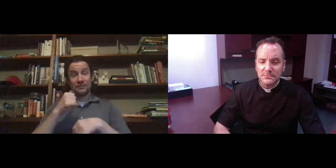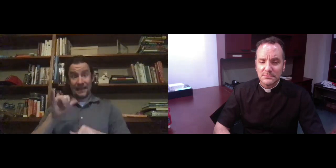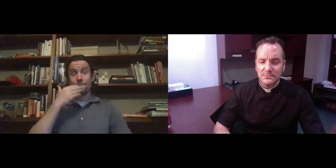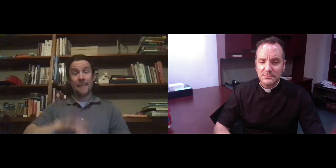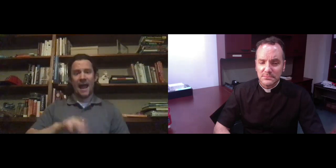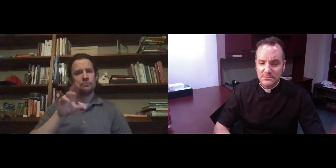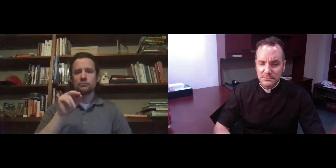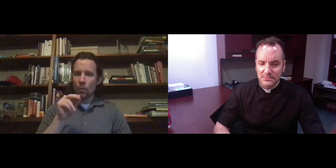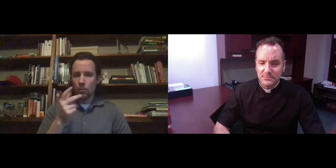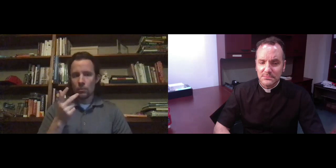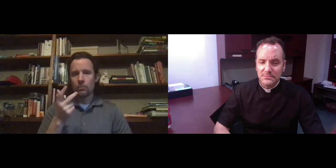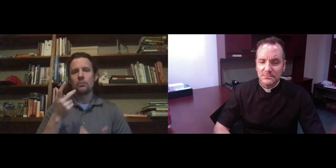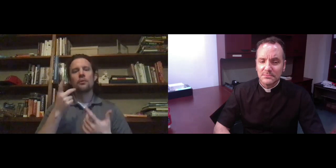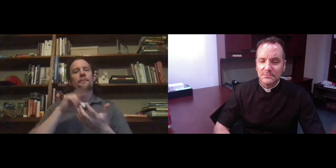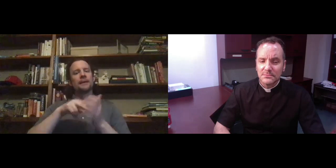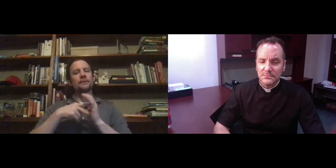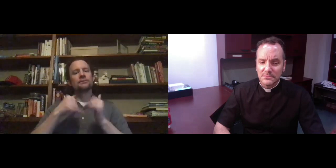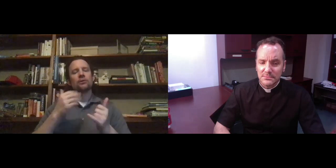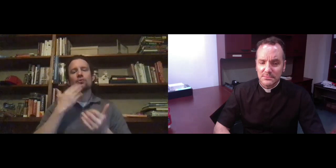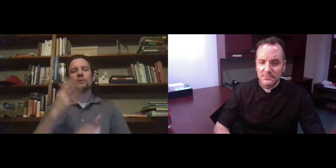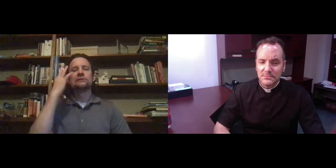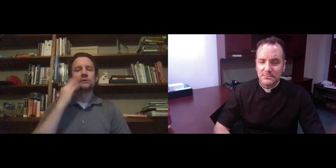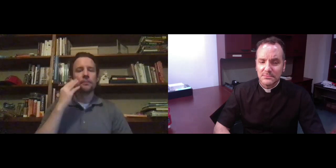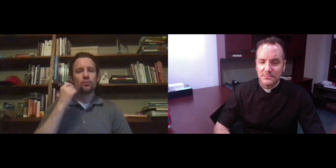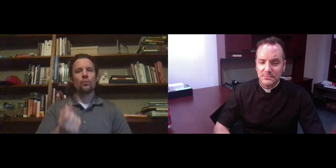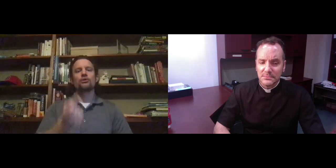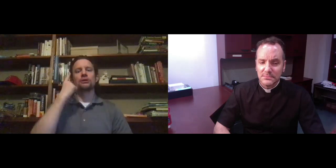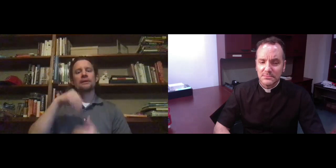to grow my faith. Even though I lost my job, it wasn't necessarily a bad